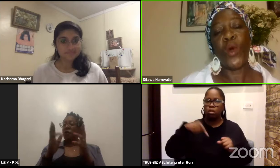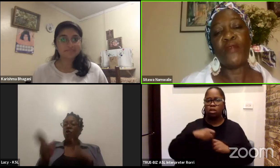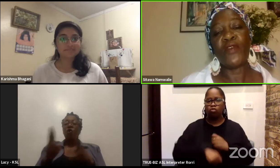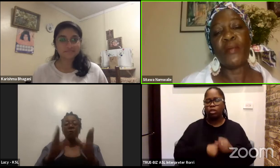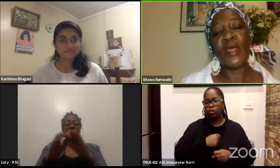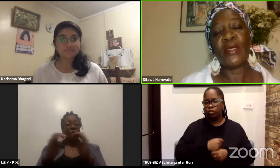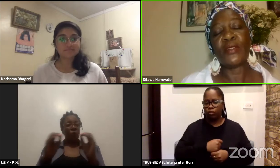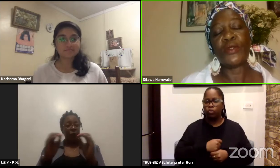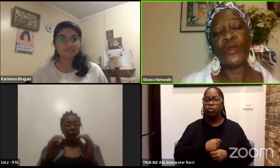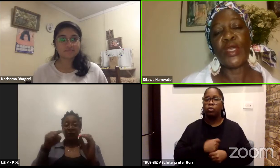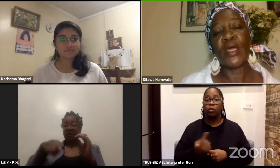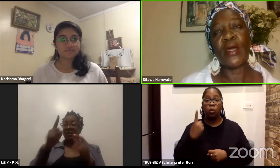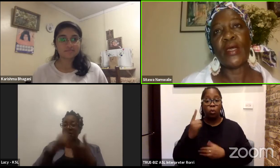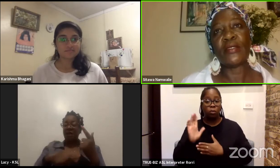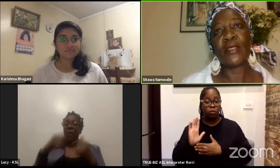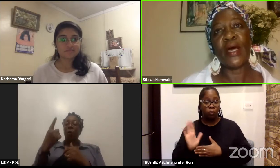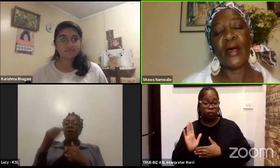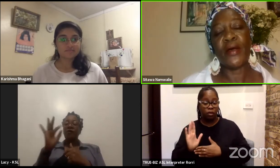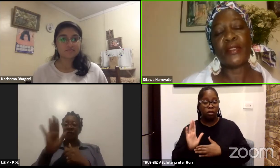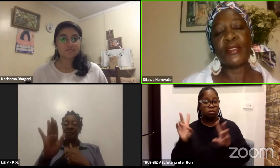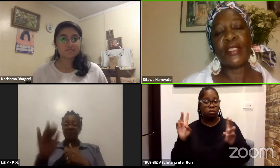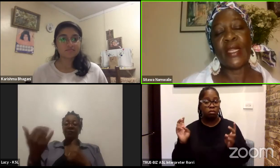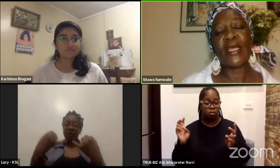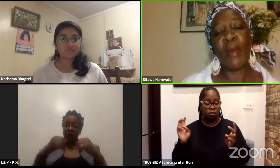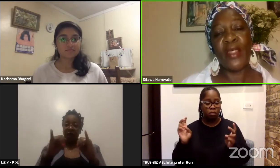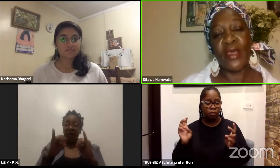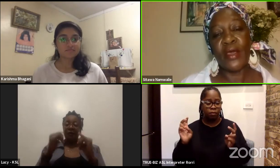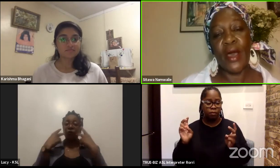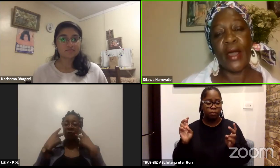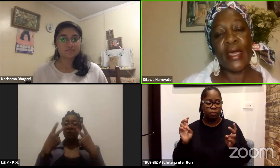One of them is "Dedan Kimathi",